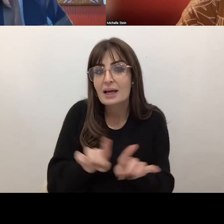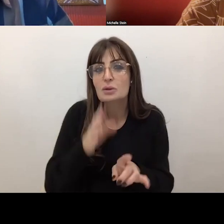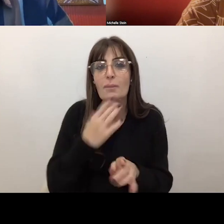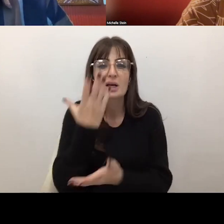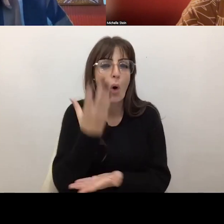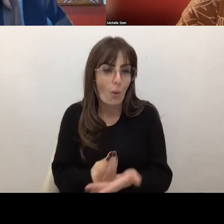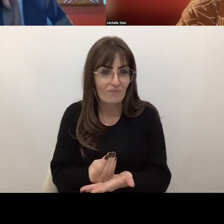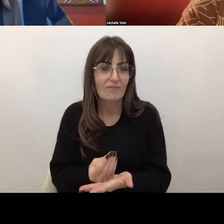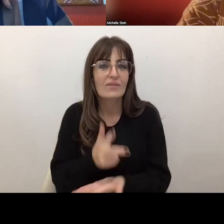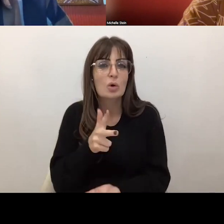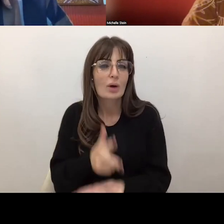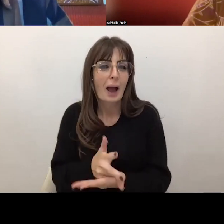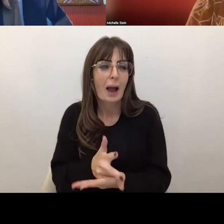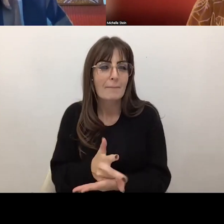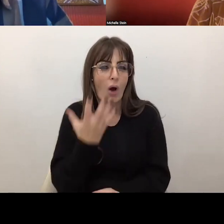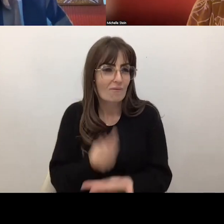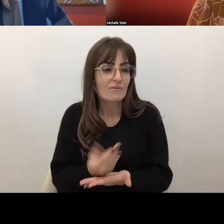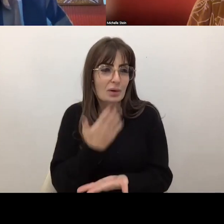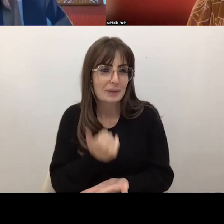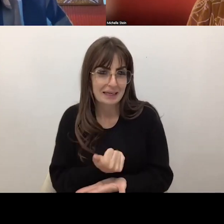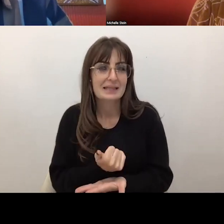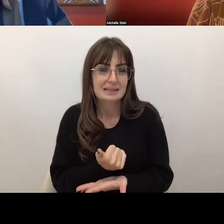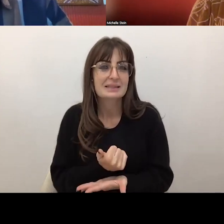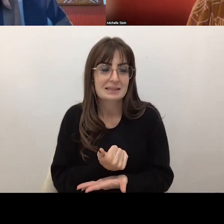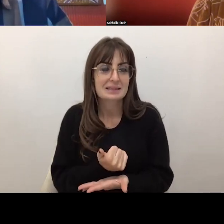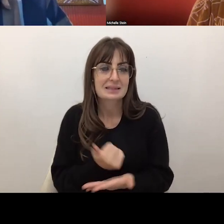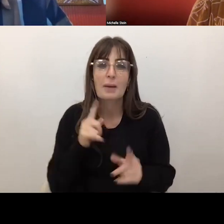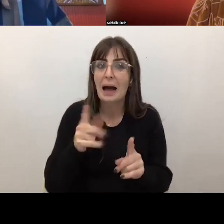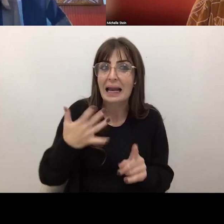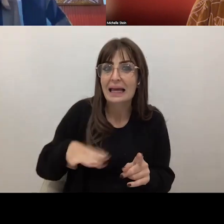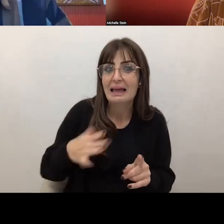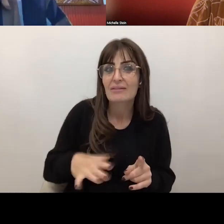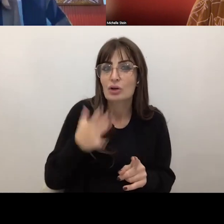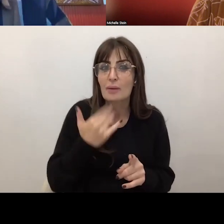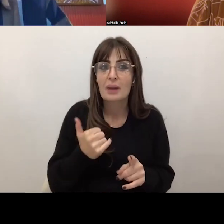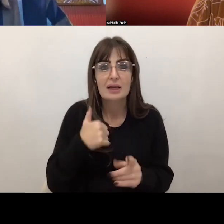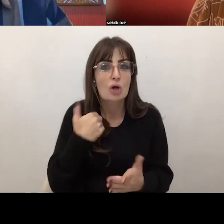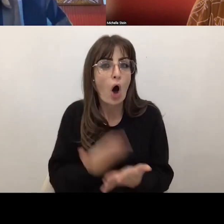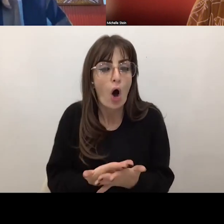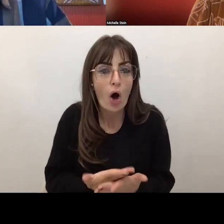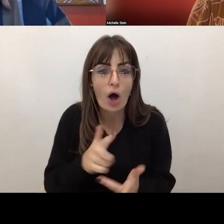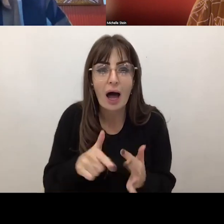throughout today's workshop, but if you need, please turn them back on if you